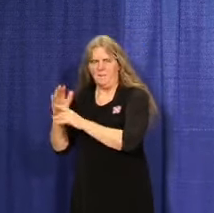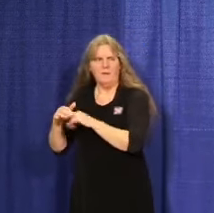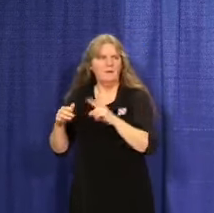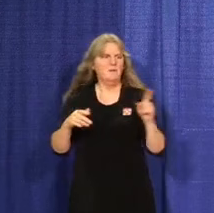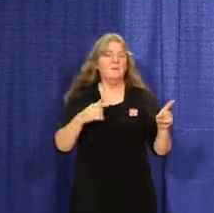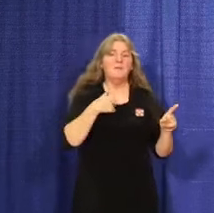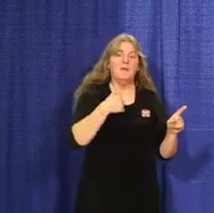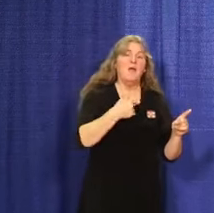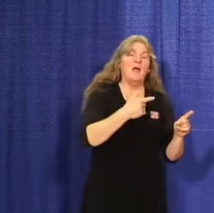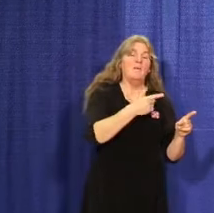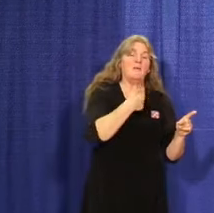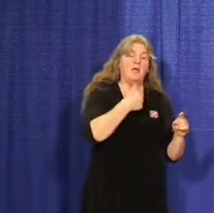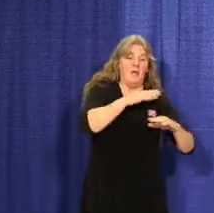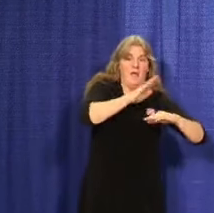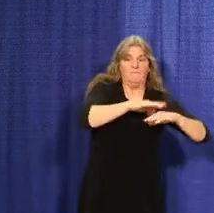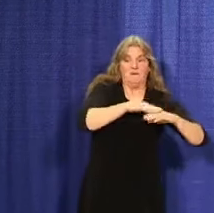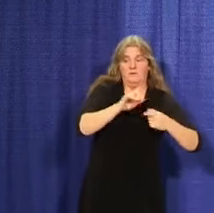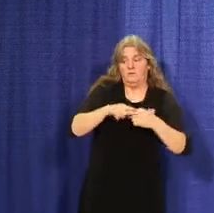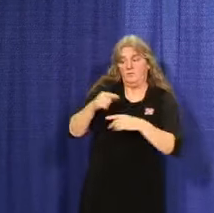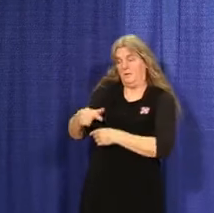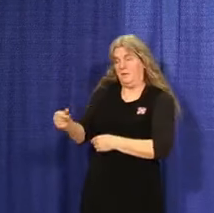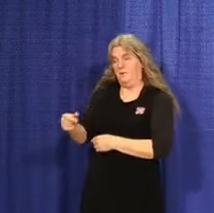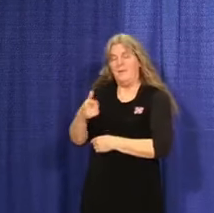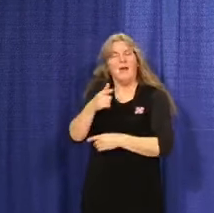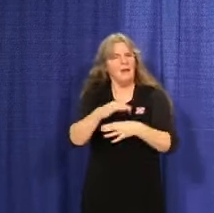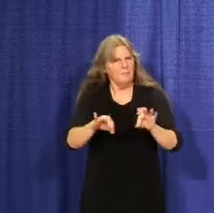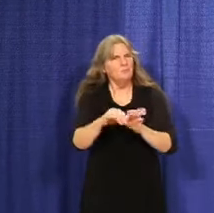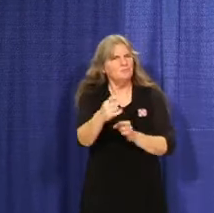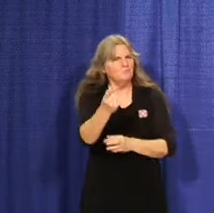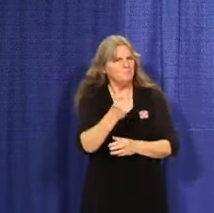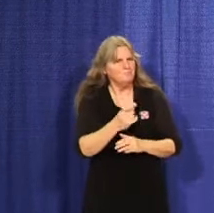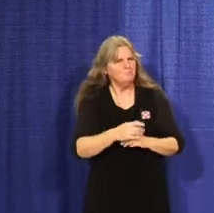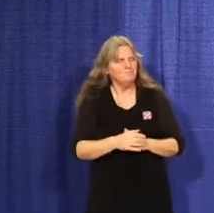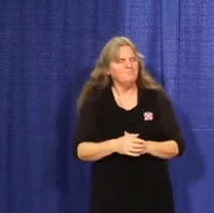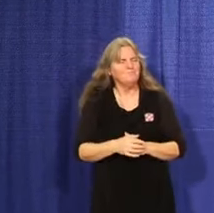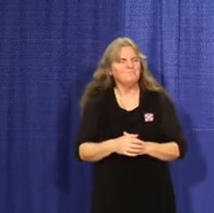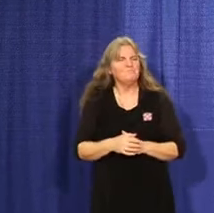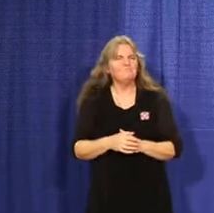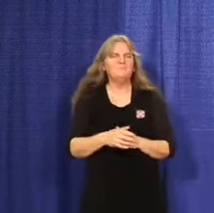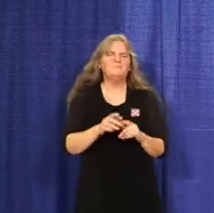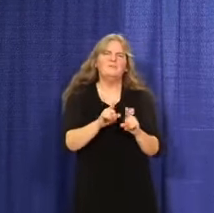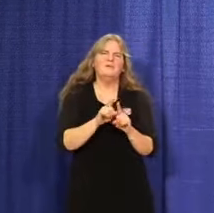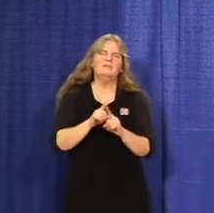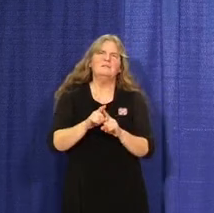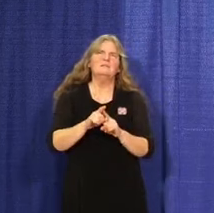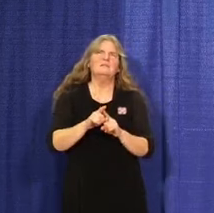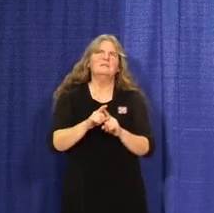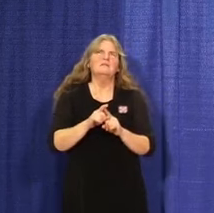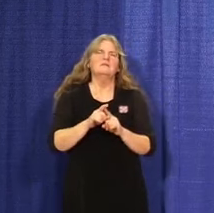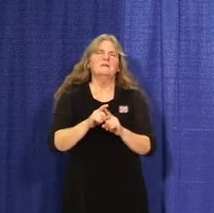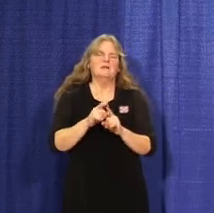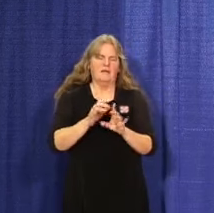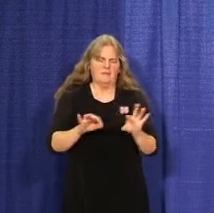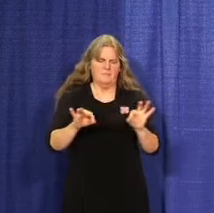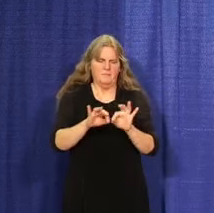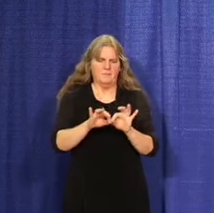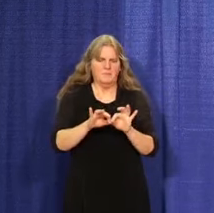It is a really important question. It is also a question we have to keep in mind in an environment